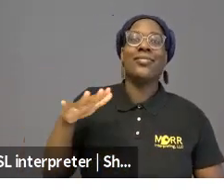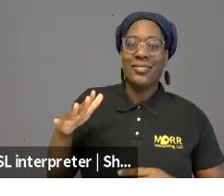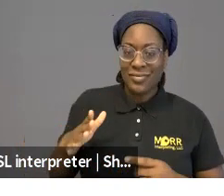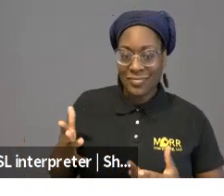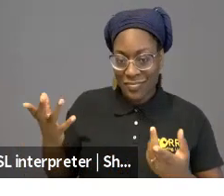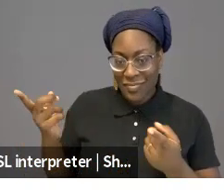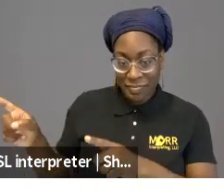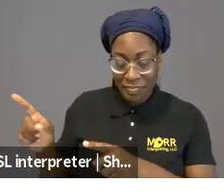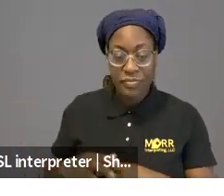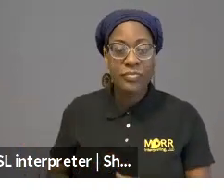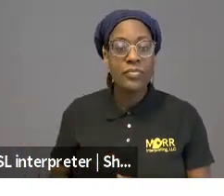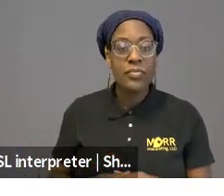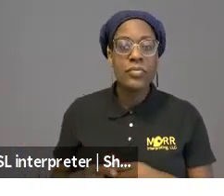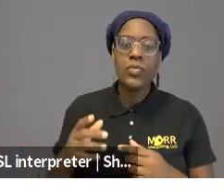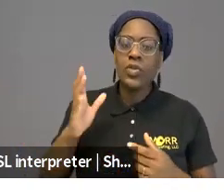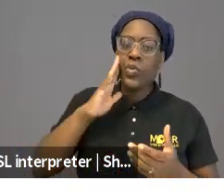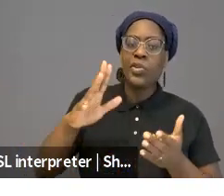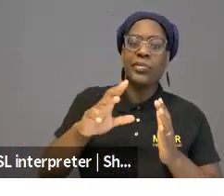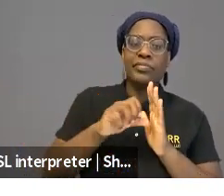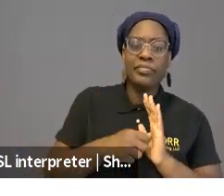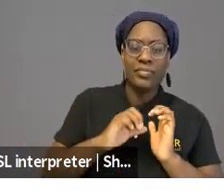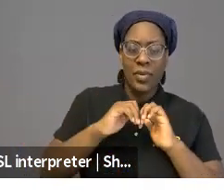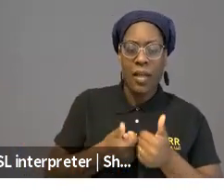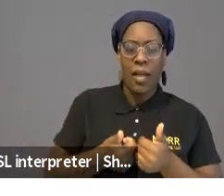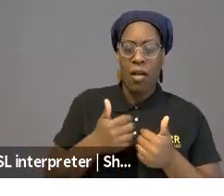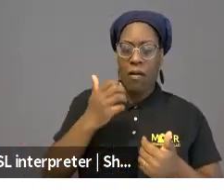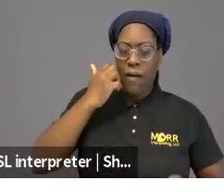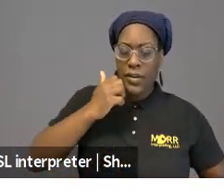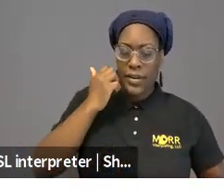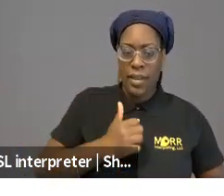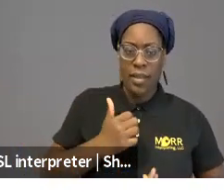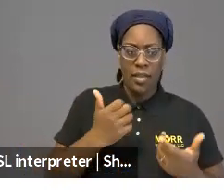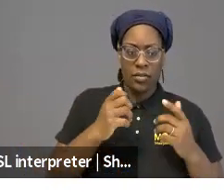layers play out in our day-to-day writing center work, that we can help you also think about those